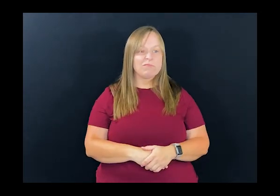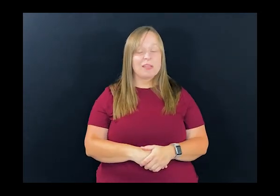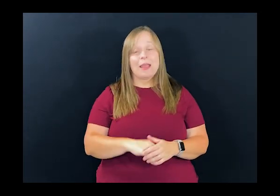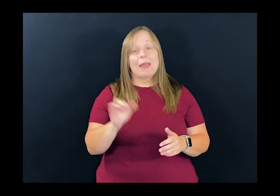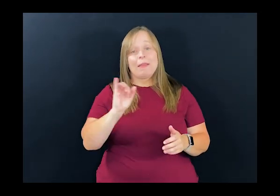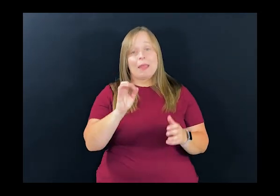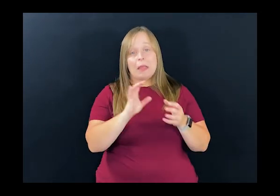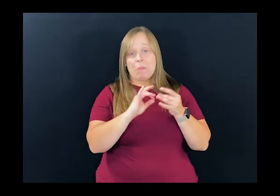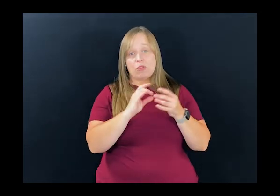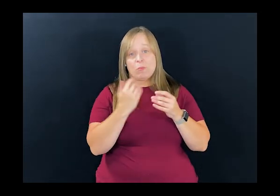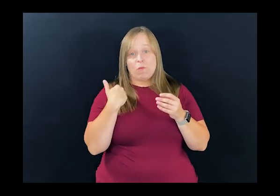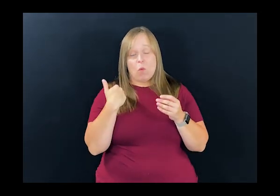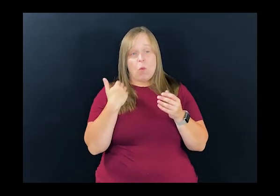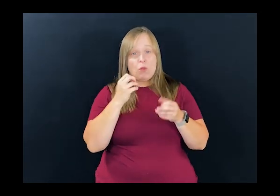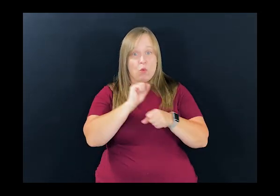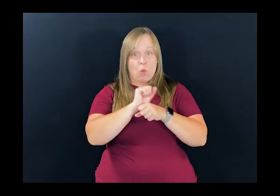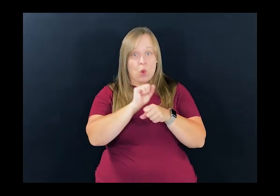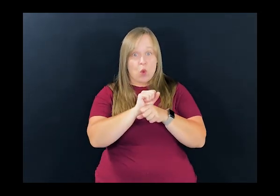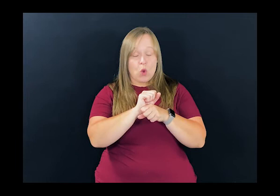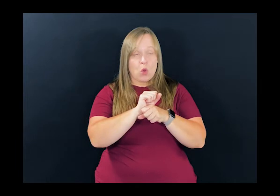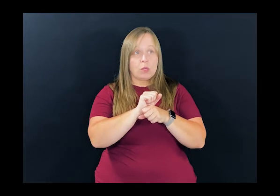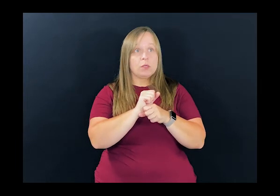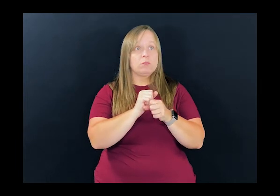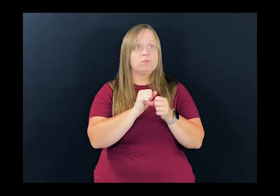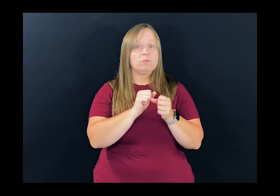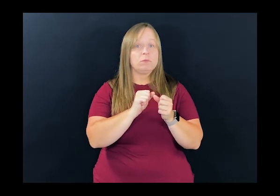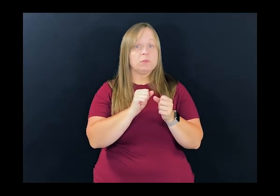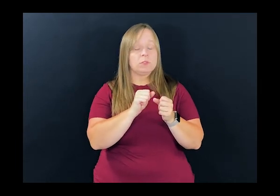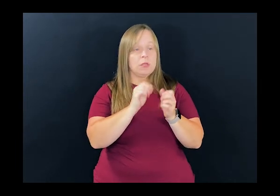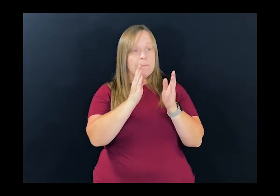And, like I said, the work of being a person